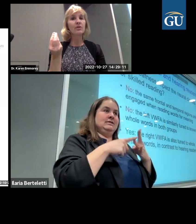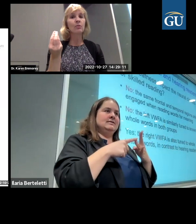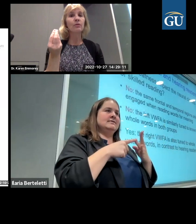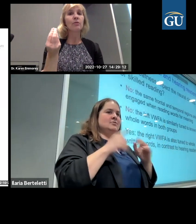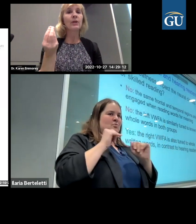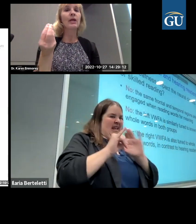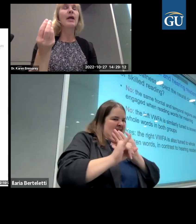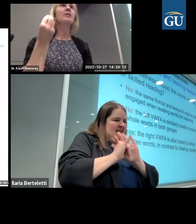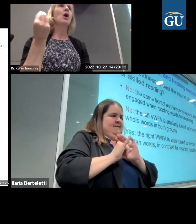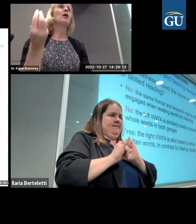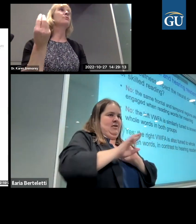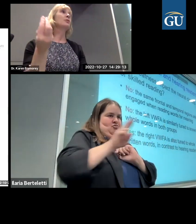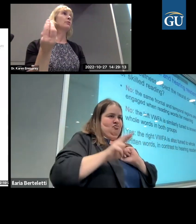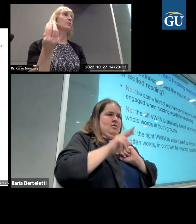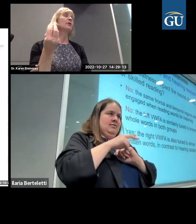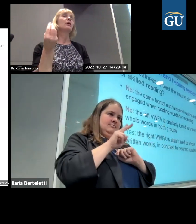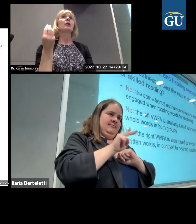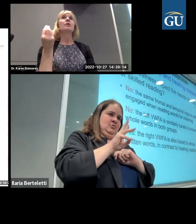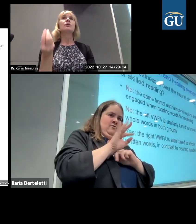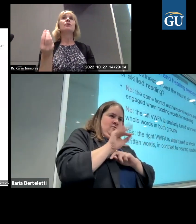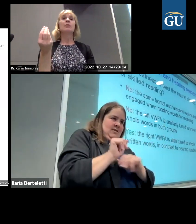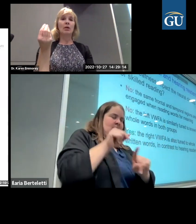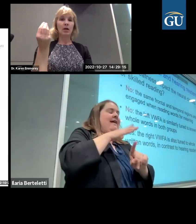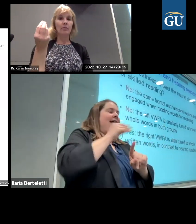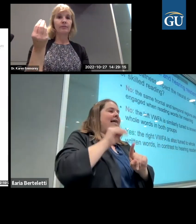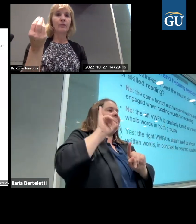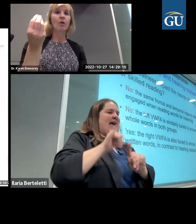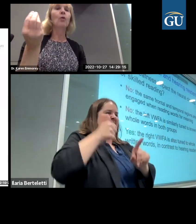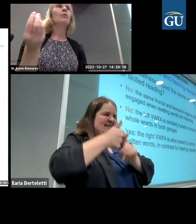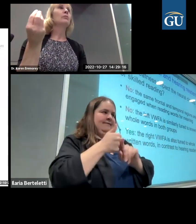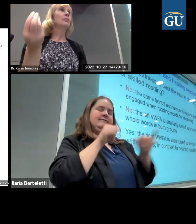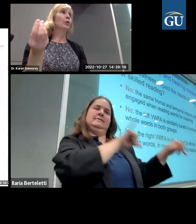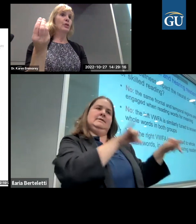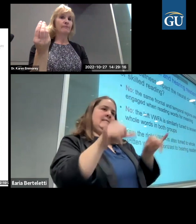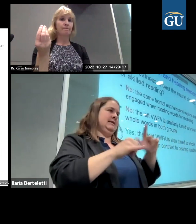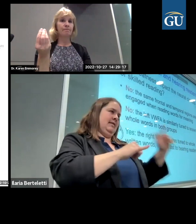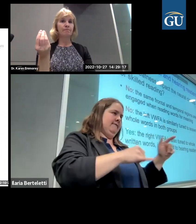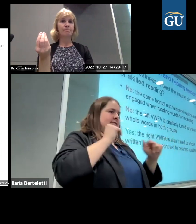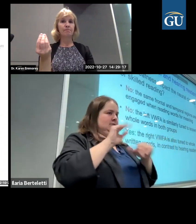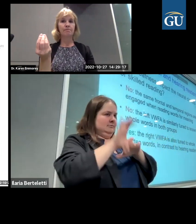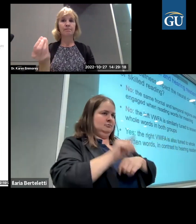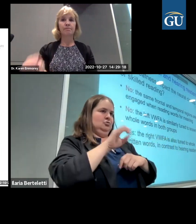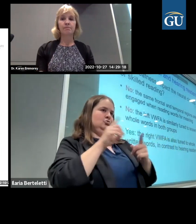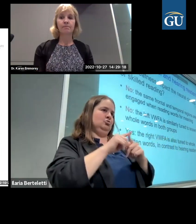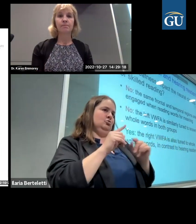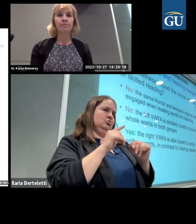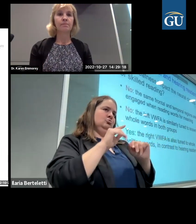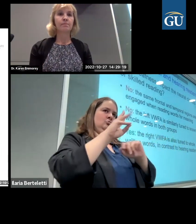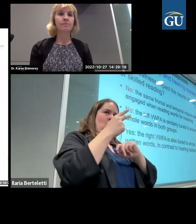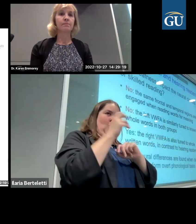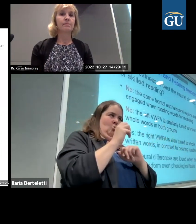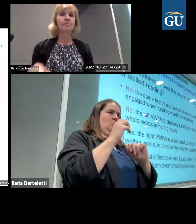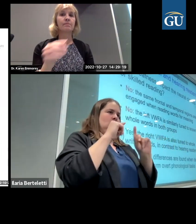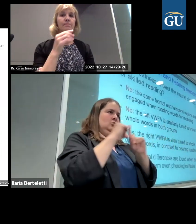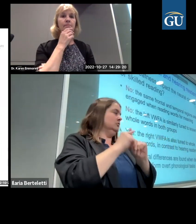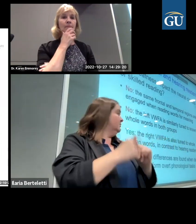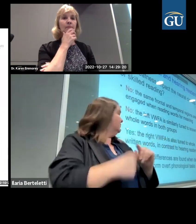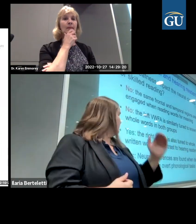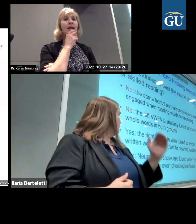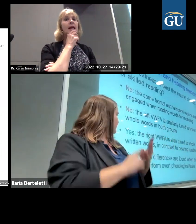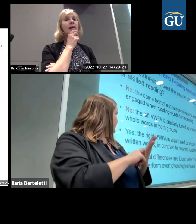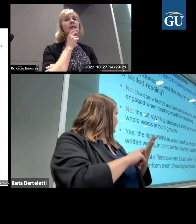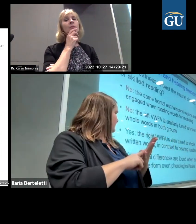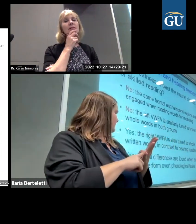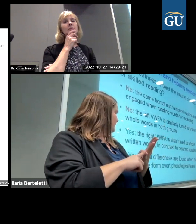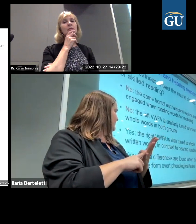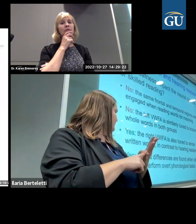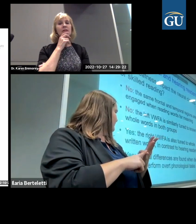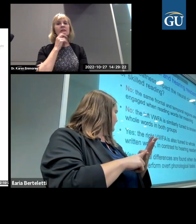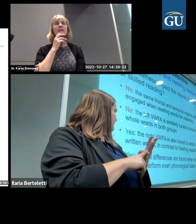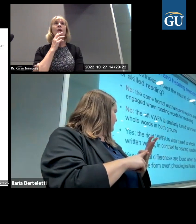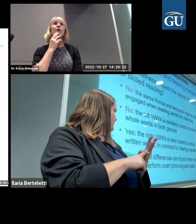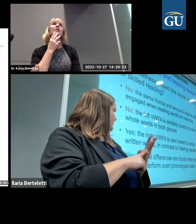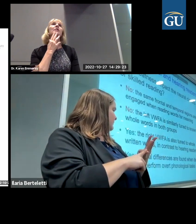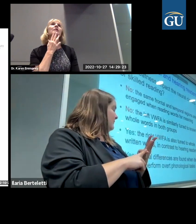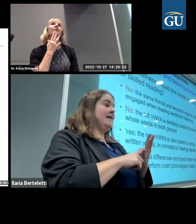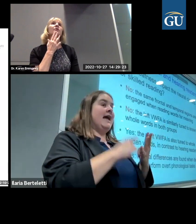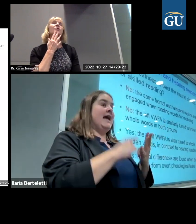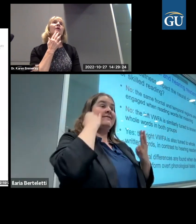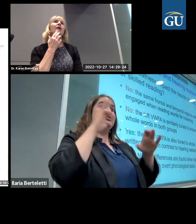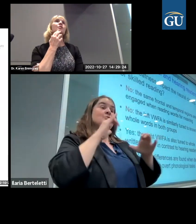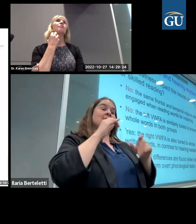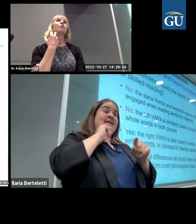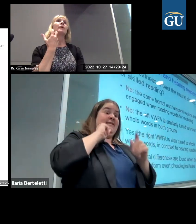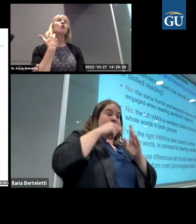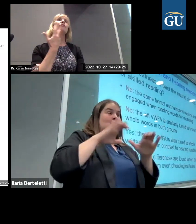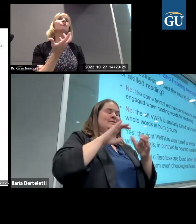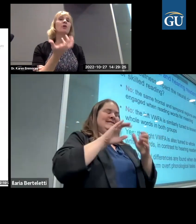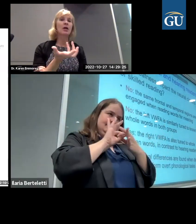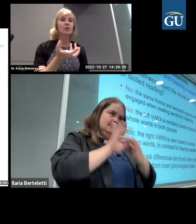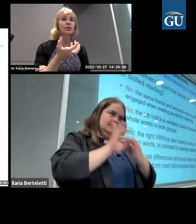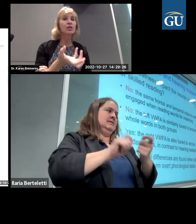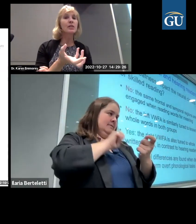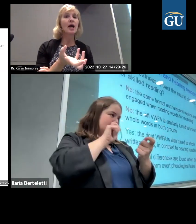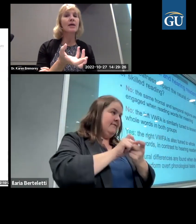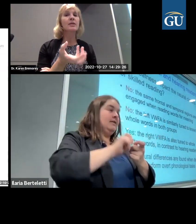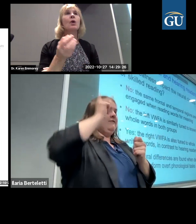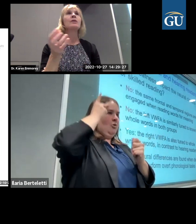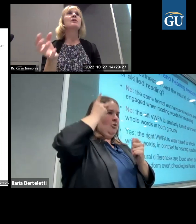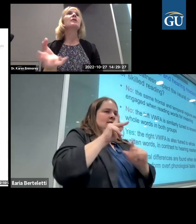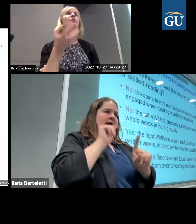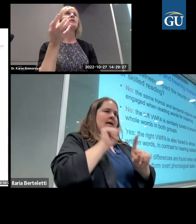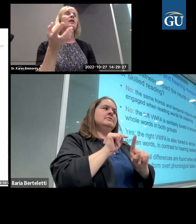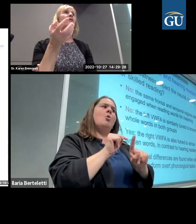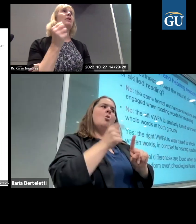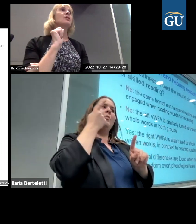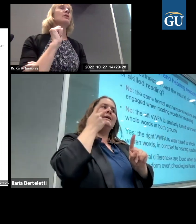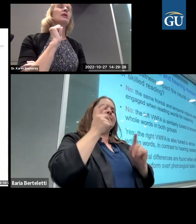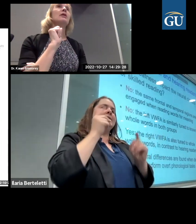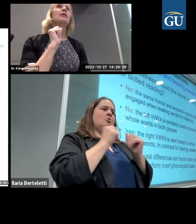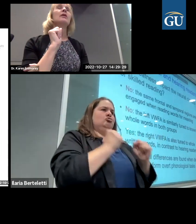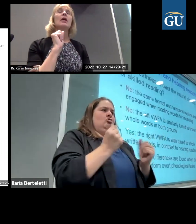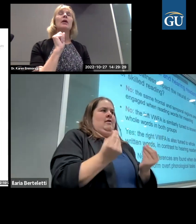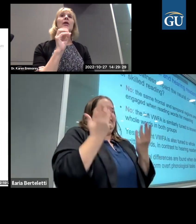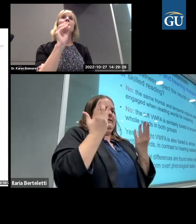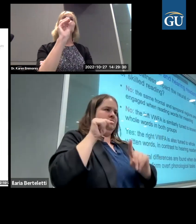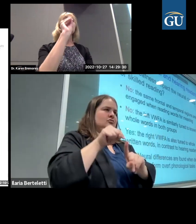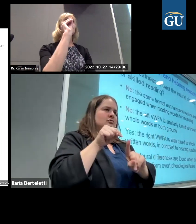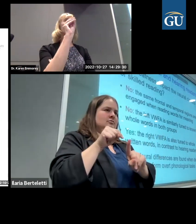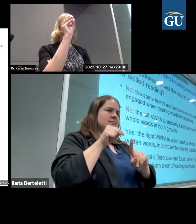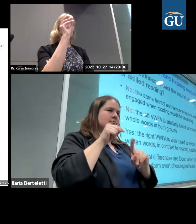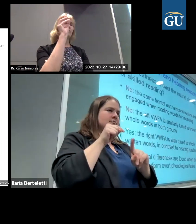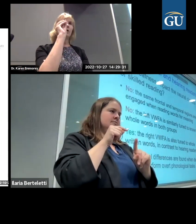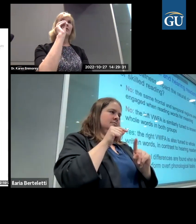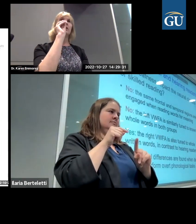and we see some differences. When deaf readers are asked to perform an overt phonological judgment task, we see increased activation in um regions that are involved in articulation. We also see increased um activation in regions that are involved in attention, in part because this is a harder task for our deaf readers compared to hearing meters.